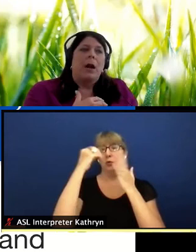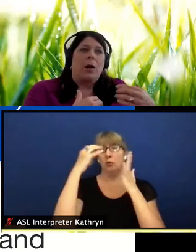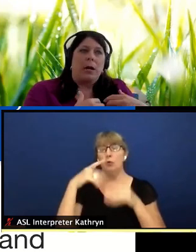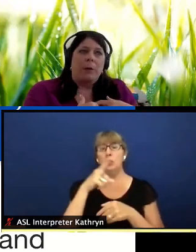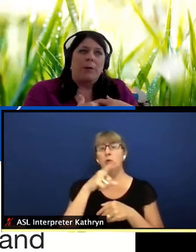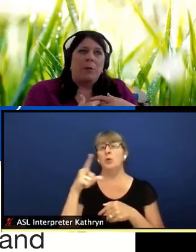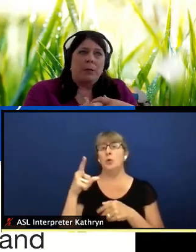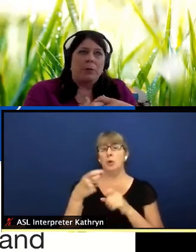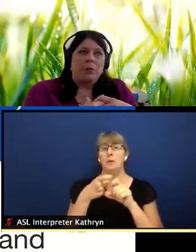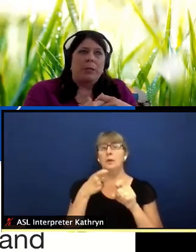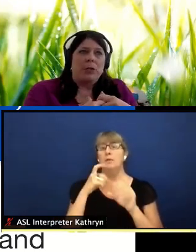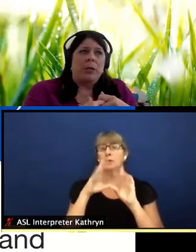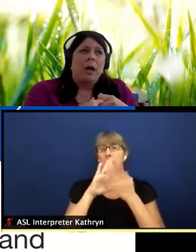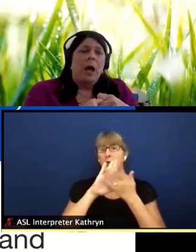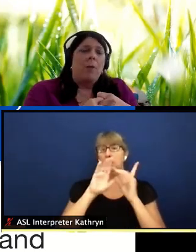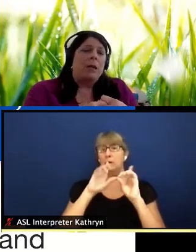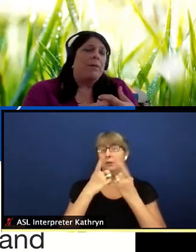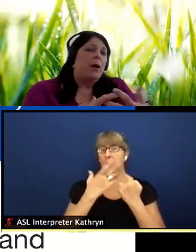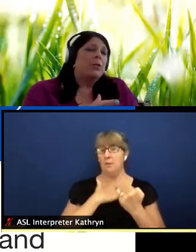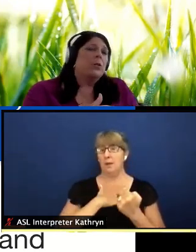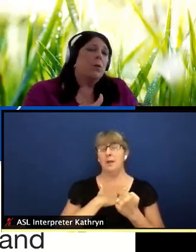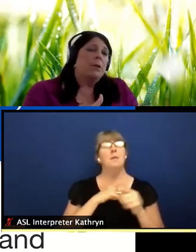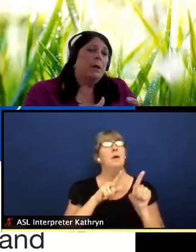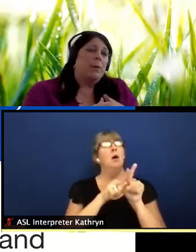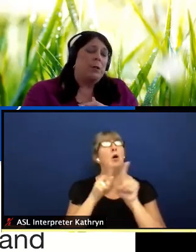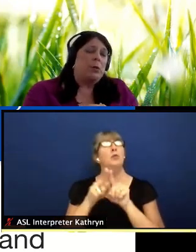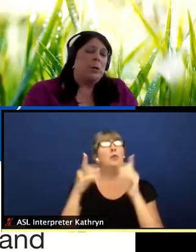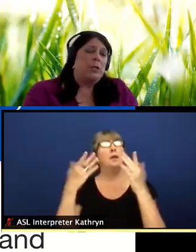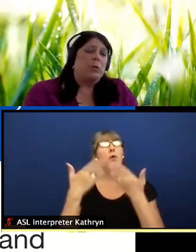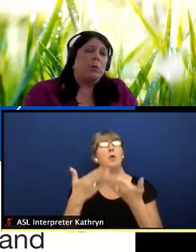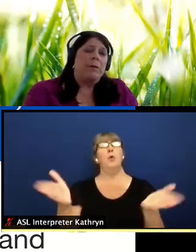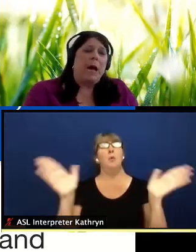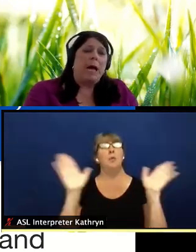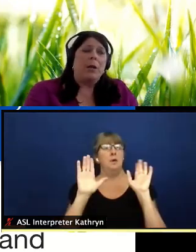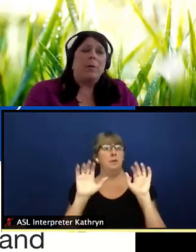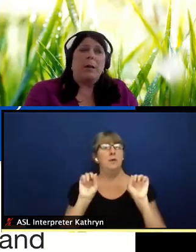are coming from my school district, but they've also opened up our doors when we've had maybe